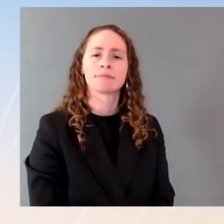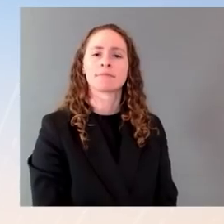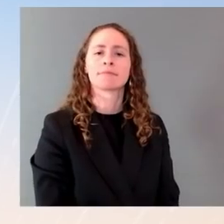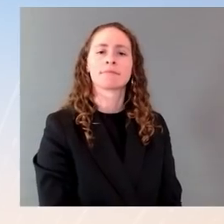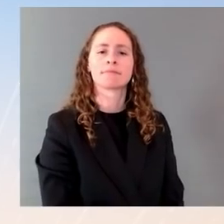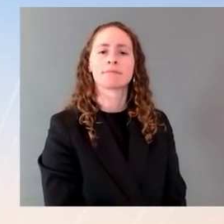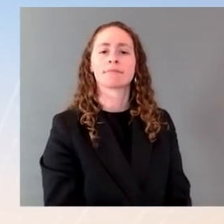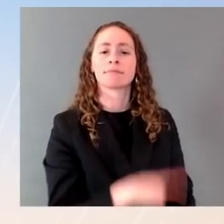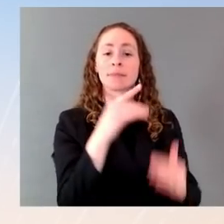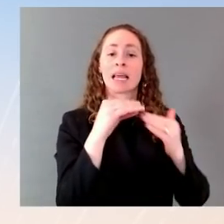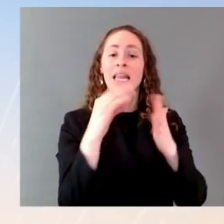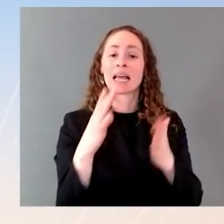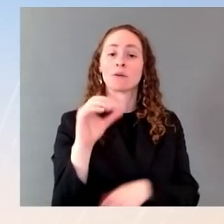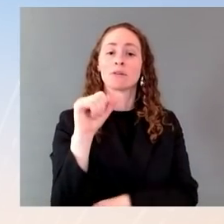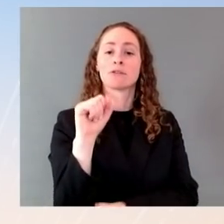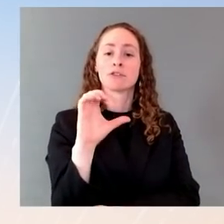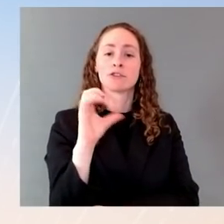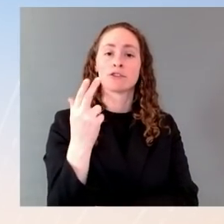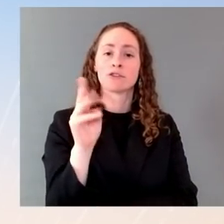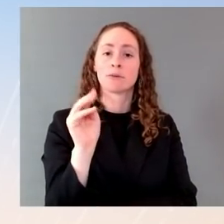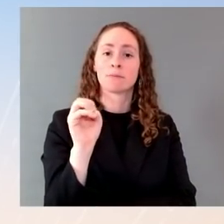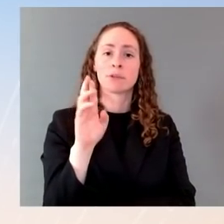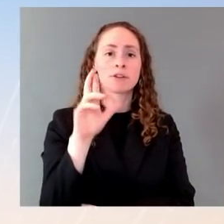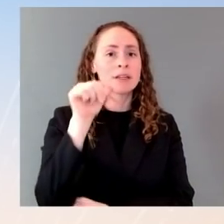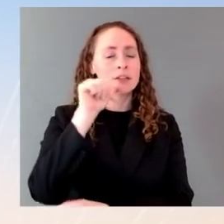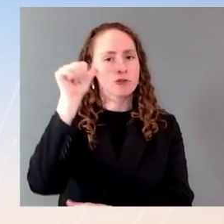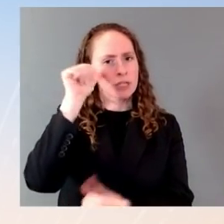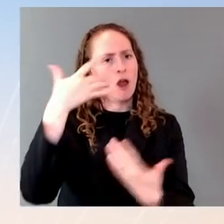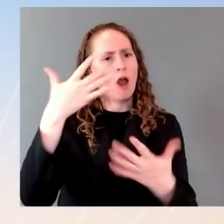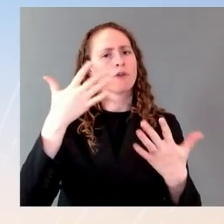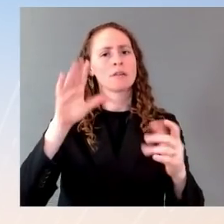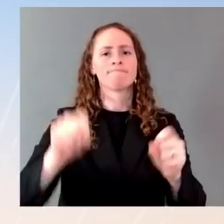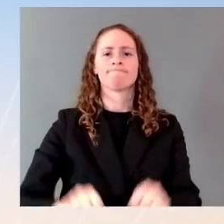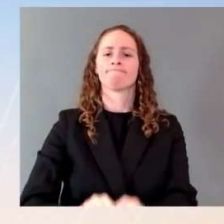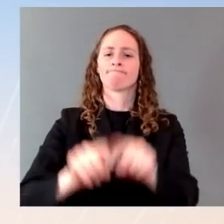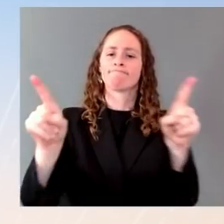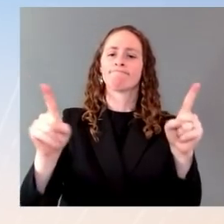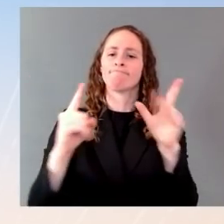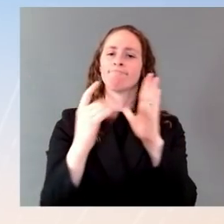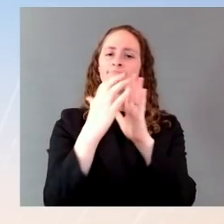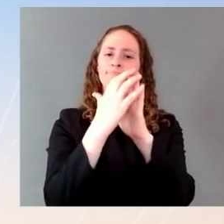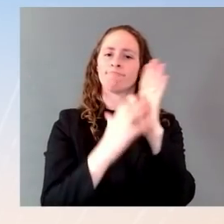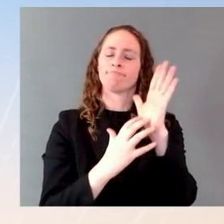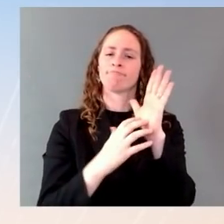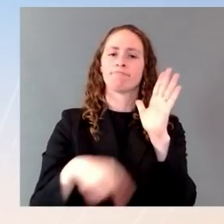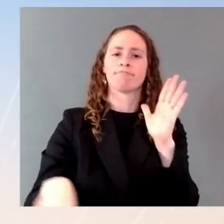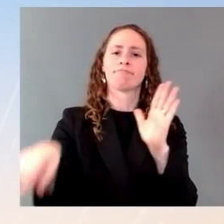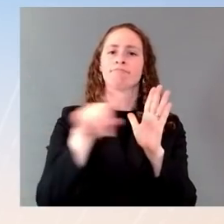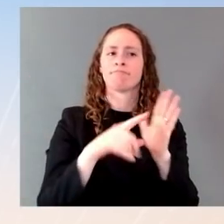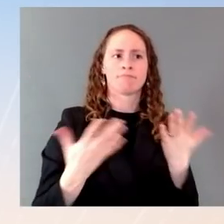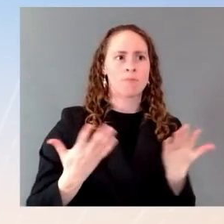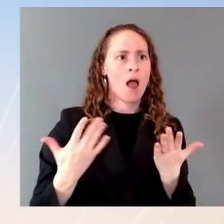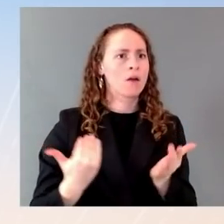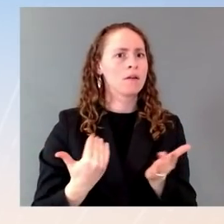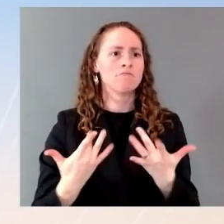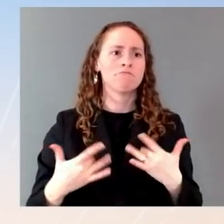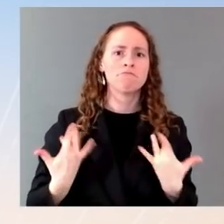whether it is the ongoing discussions between Senate committees and the "Byrd-proofing"